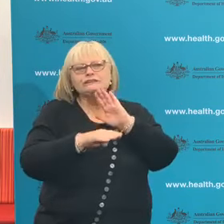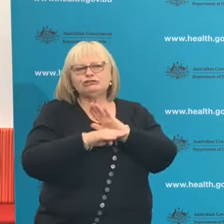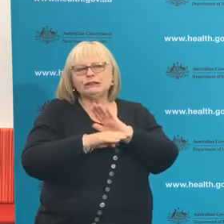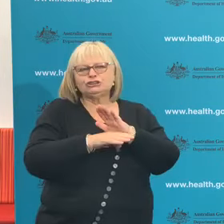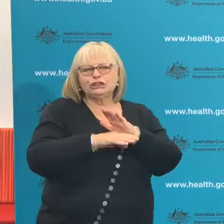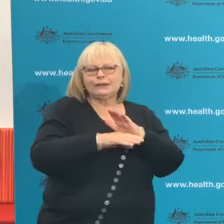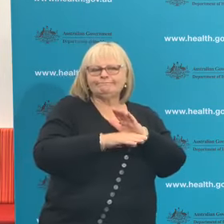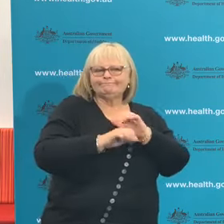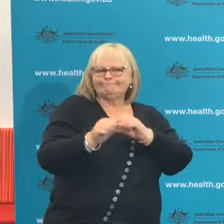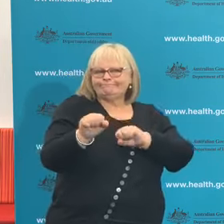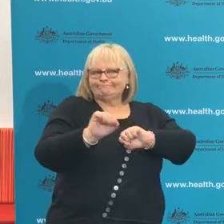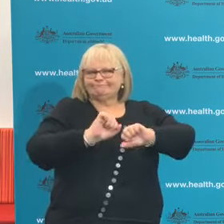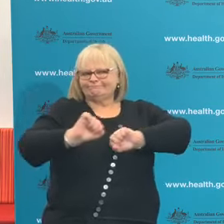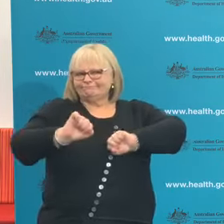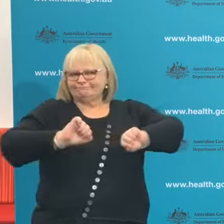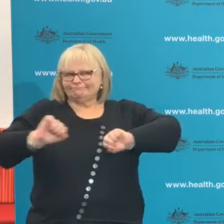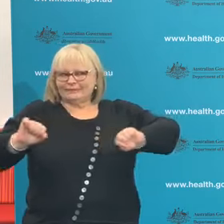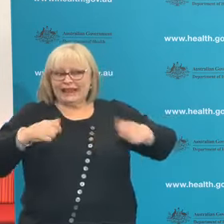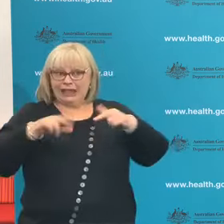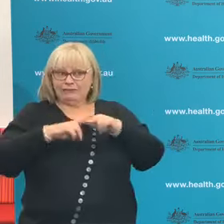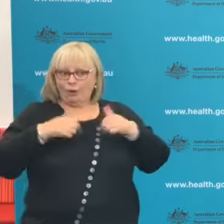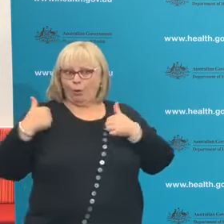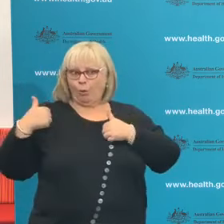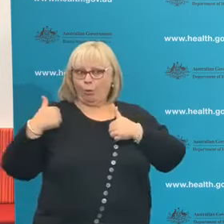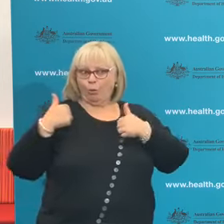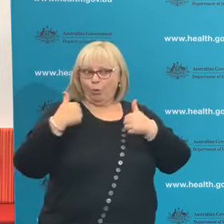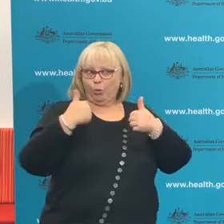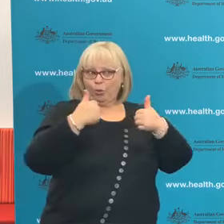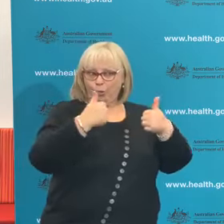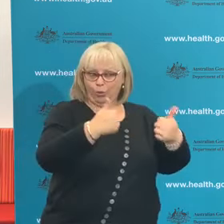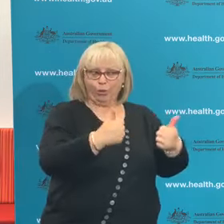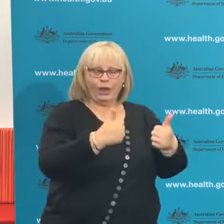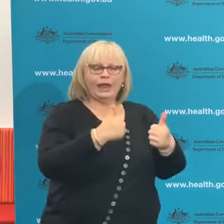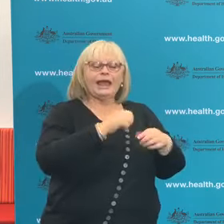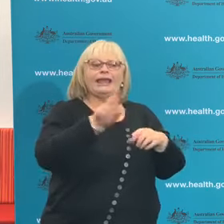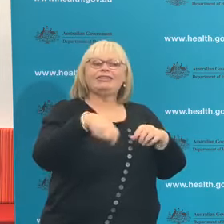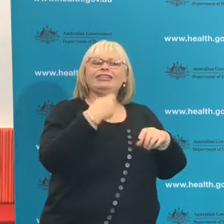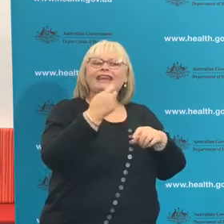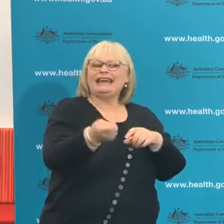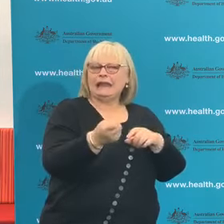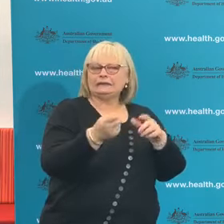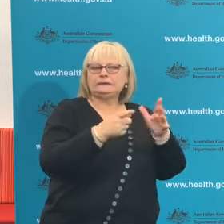trend over the next fortnight or so and AHPPC and National Cabinet meet next to consider the easing